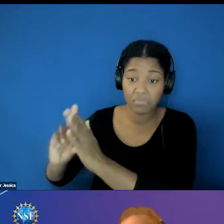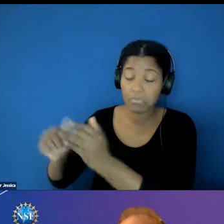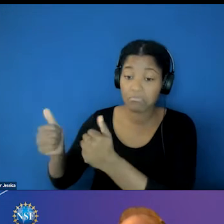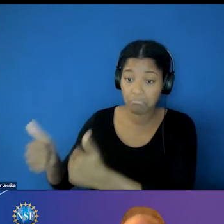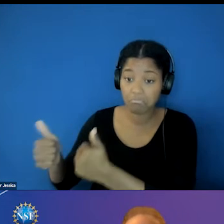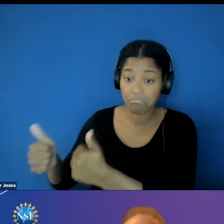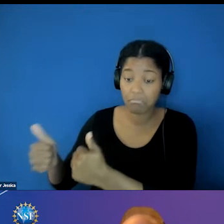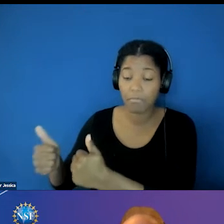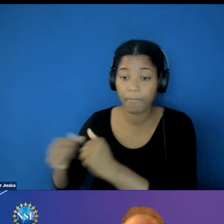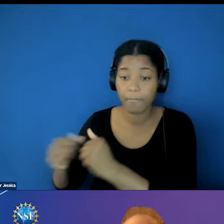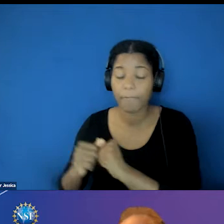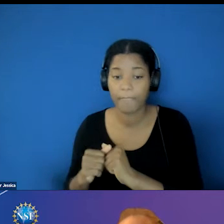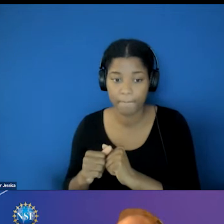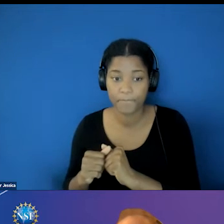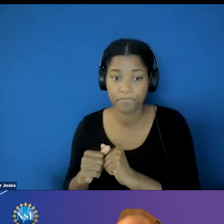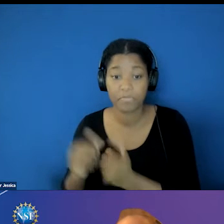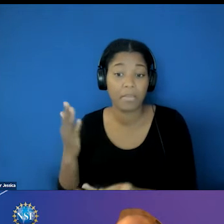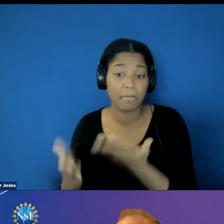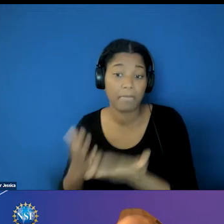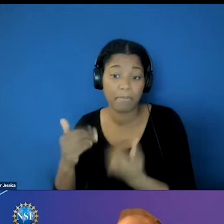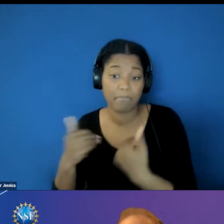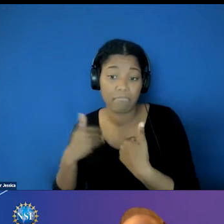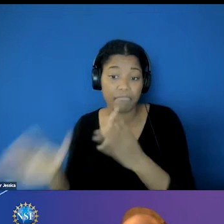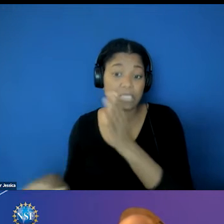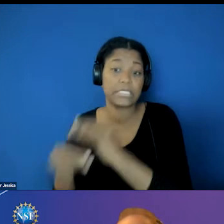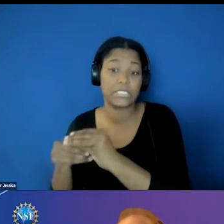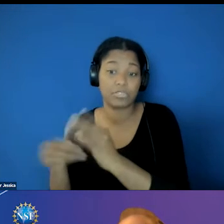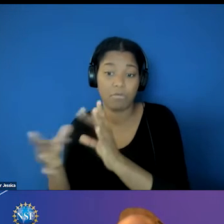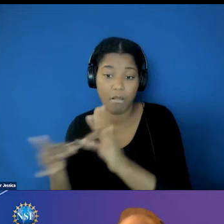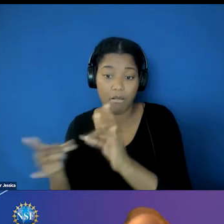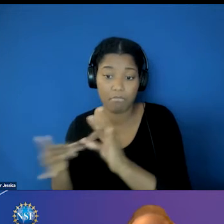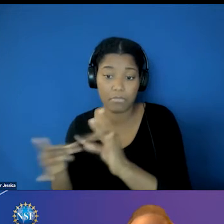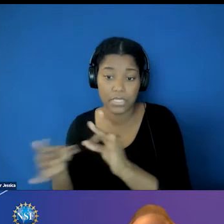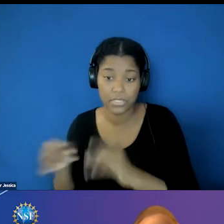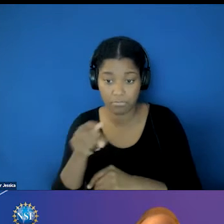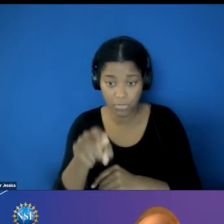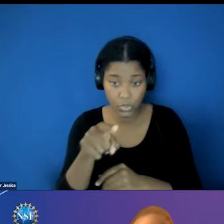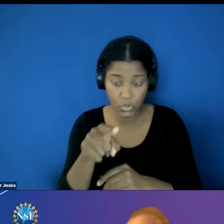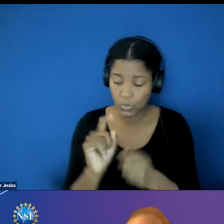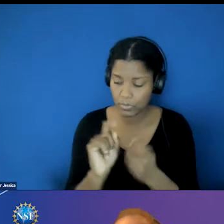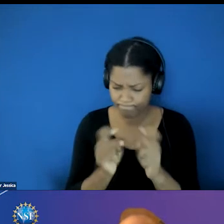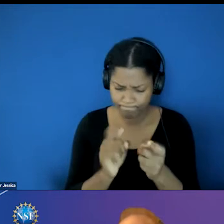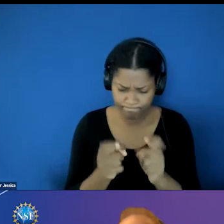peer reviewers, they may have some additional comments and you make the corrections and you resubmit it,